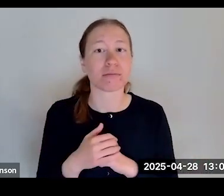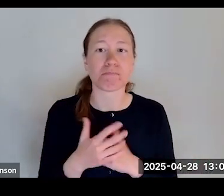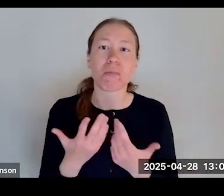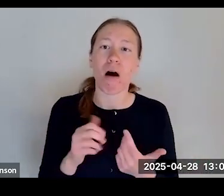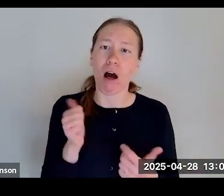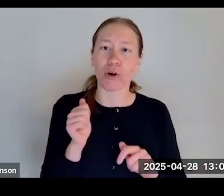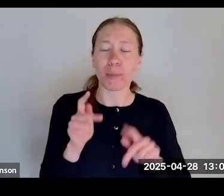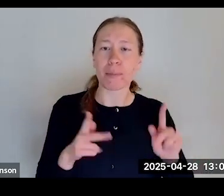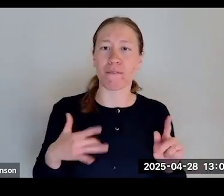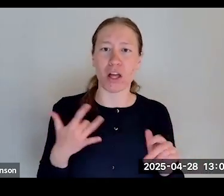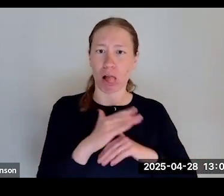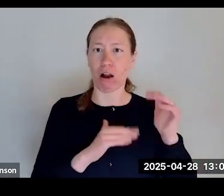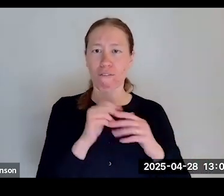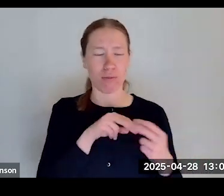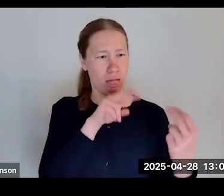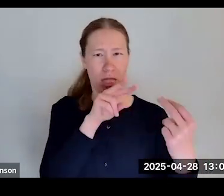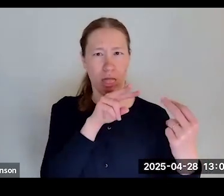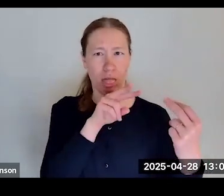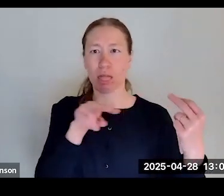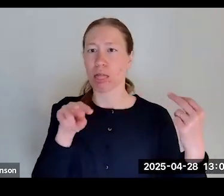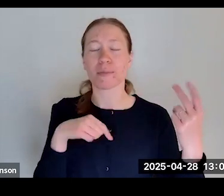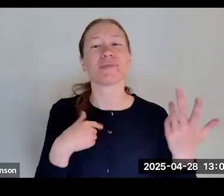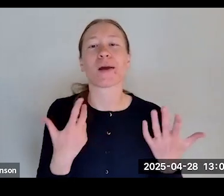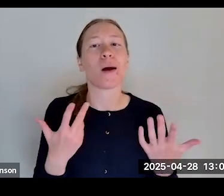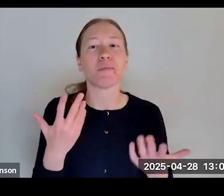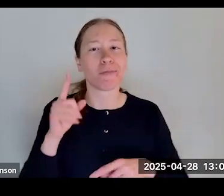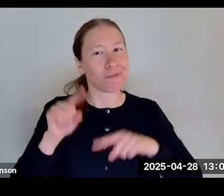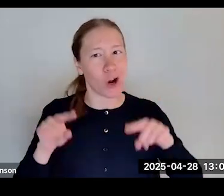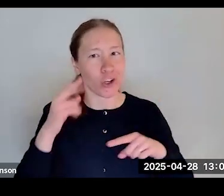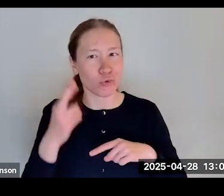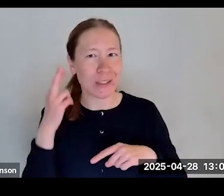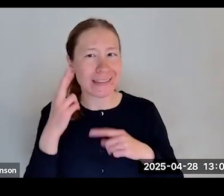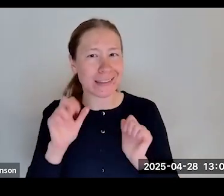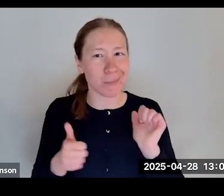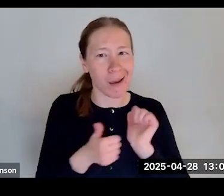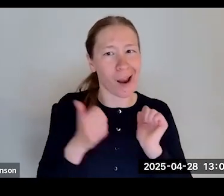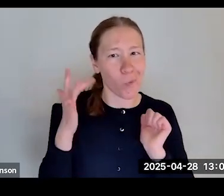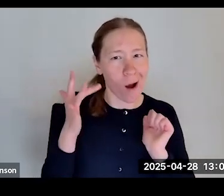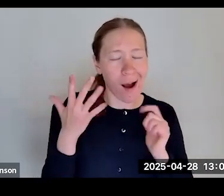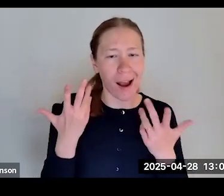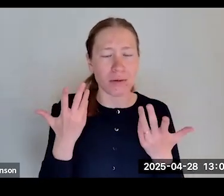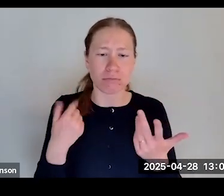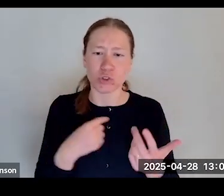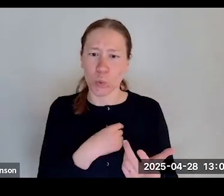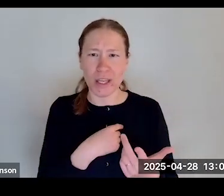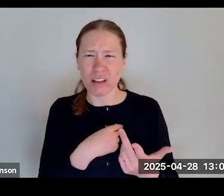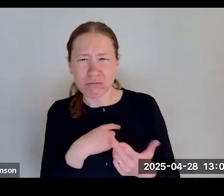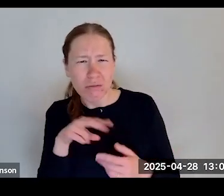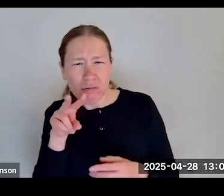why people may interact the way they do, so we don't wanna read into the reasoning why, but rather we wanna adjust our social environment to make it